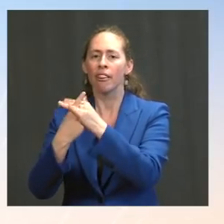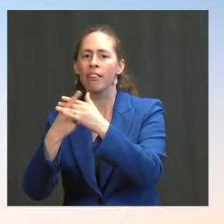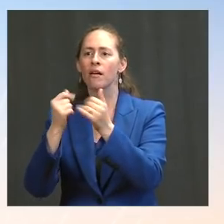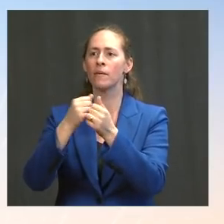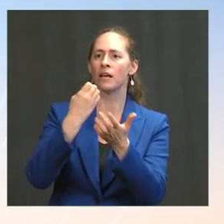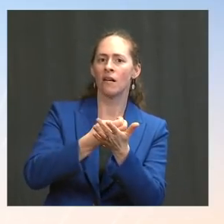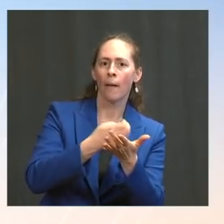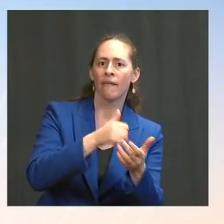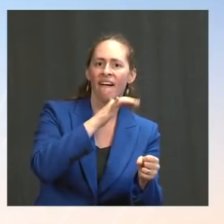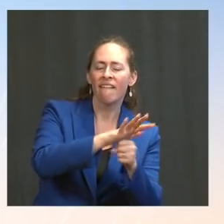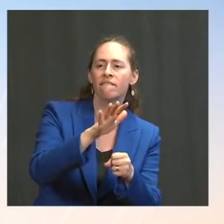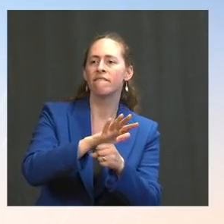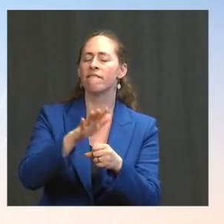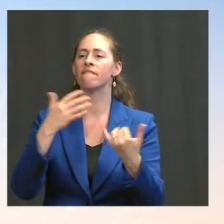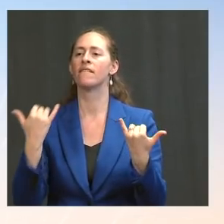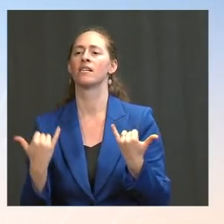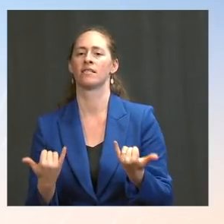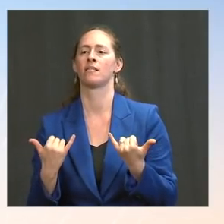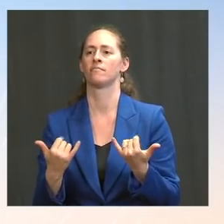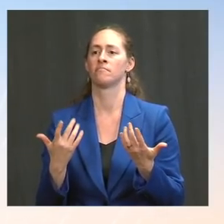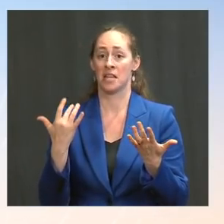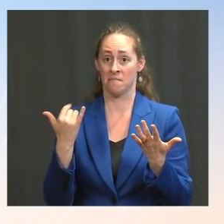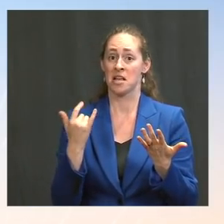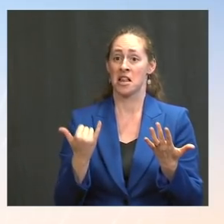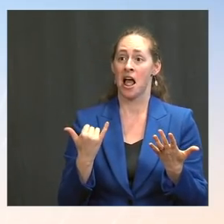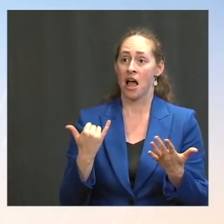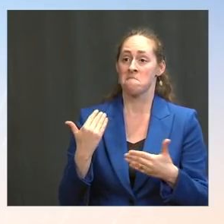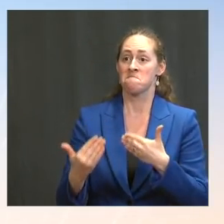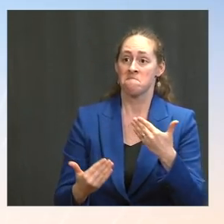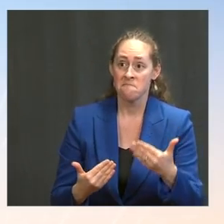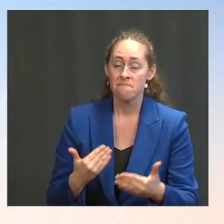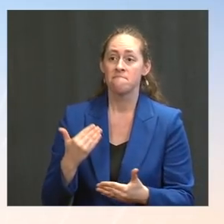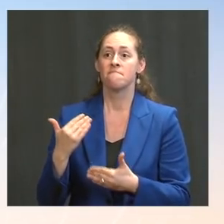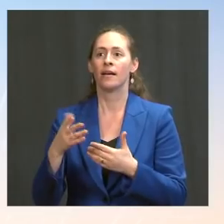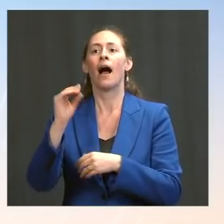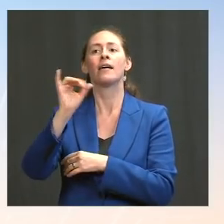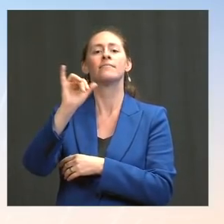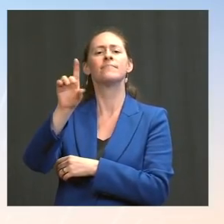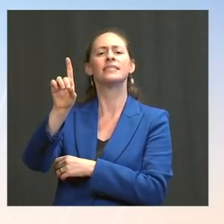is demand has come back faster than anticipated, in large part because of the success of the vaccination effort